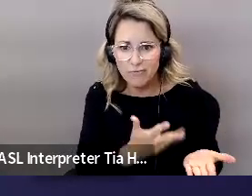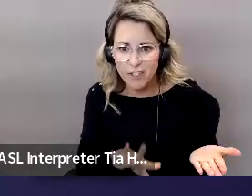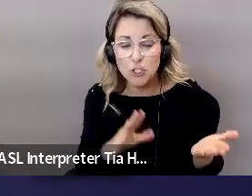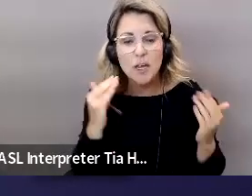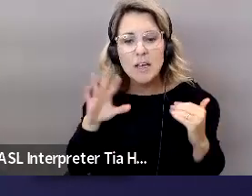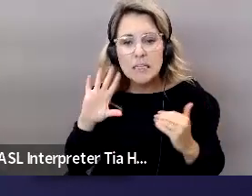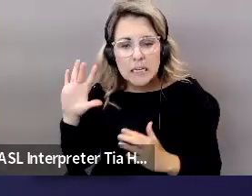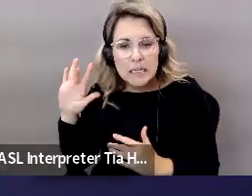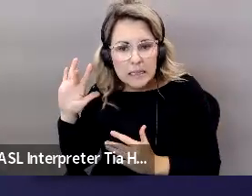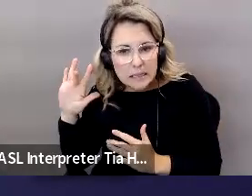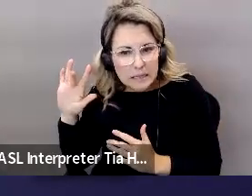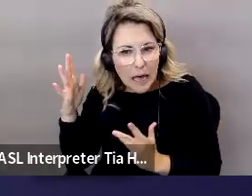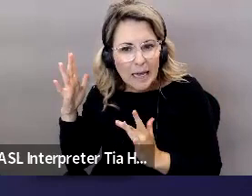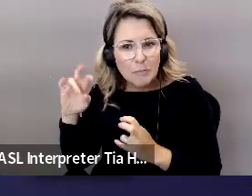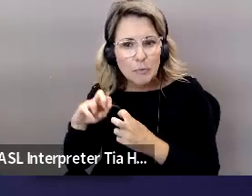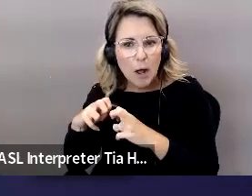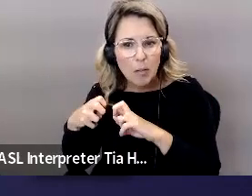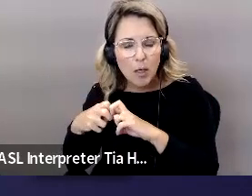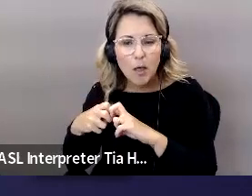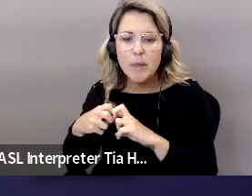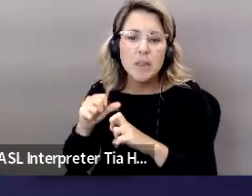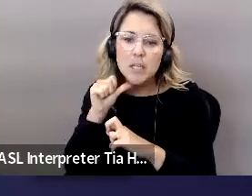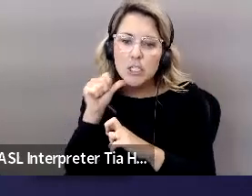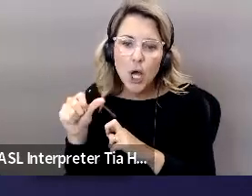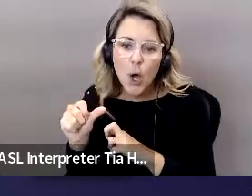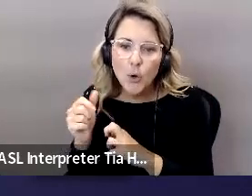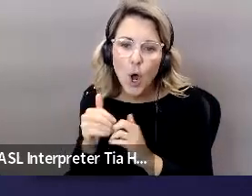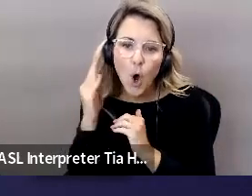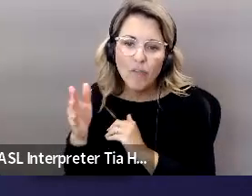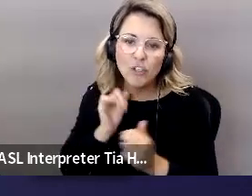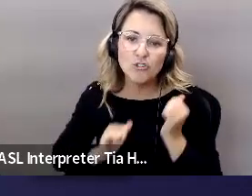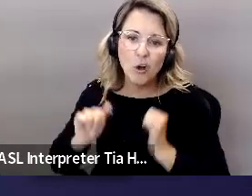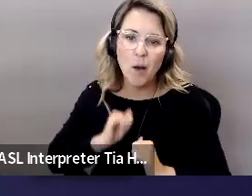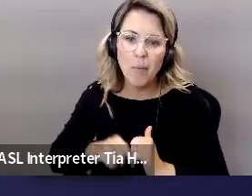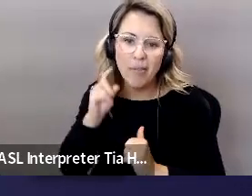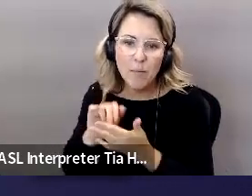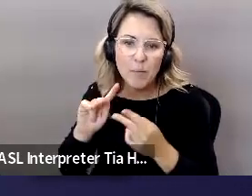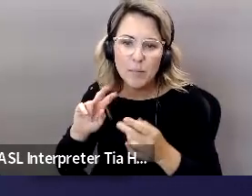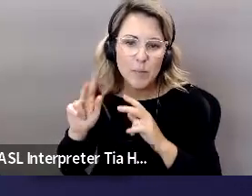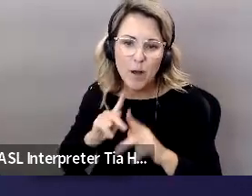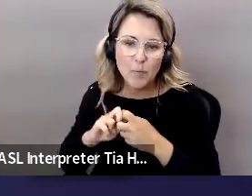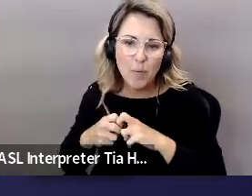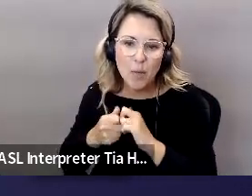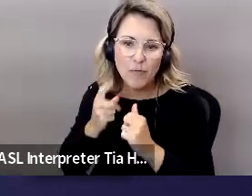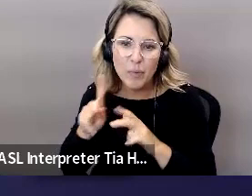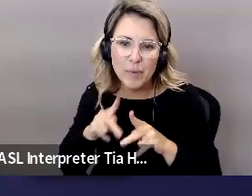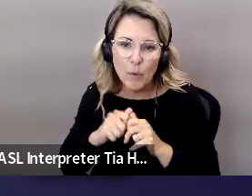overemphasize it. That'll really kind of, that'll come off as, you know, as disingenuous. So,